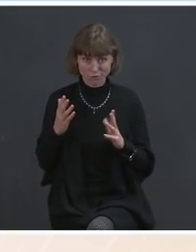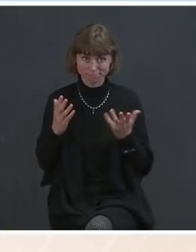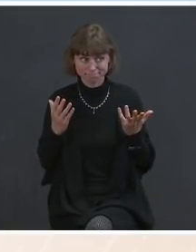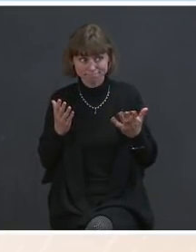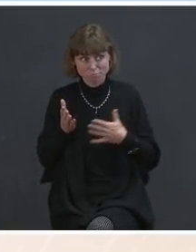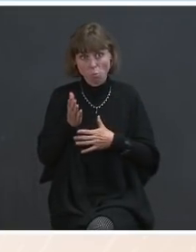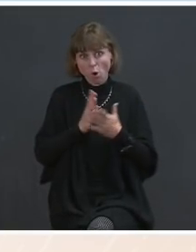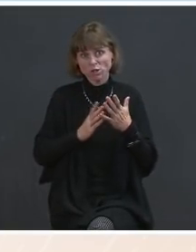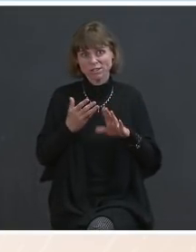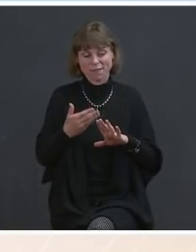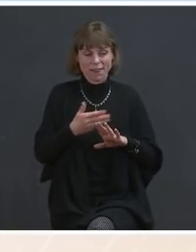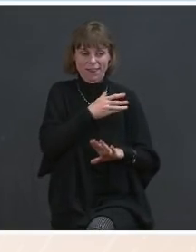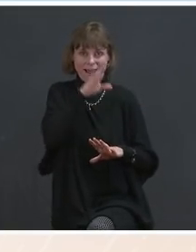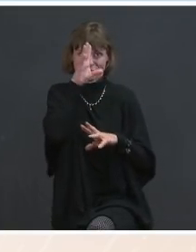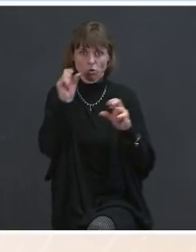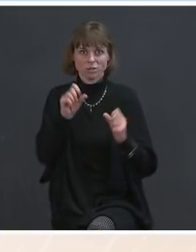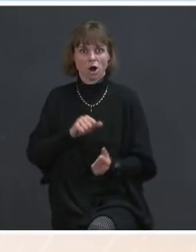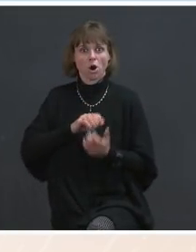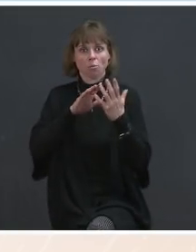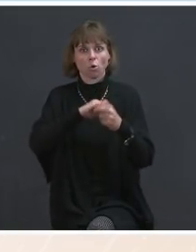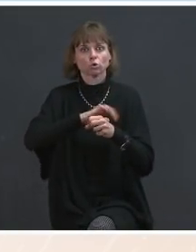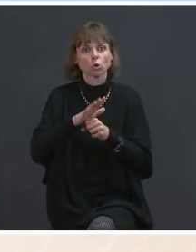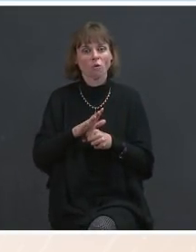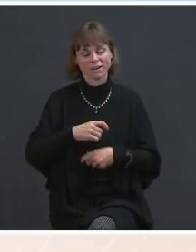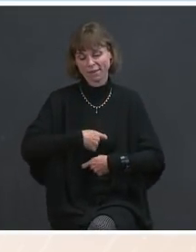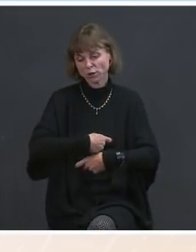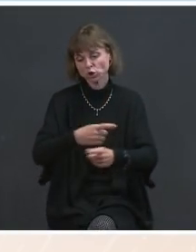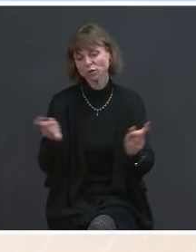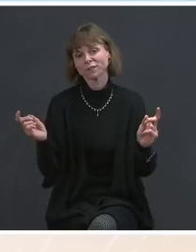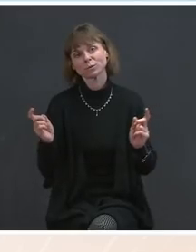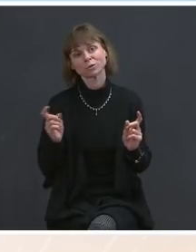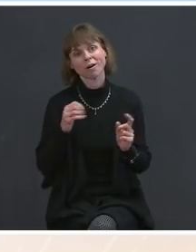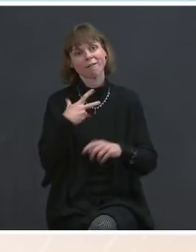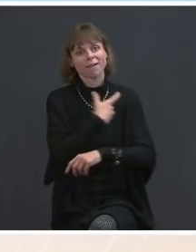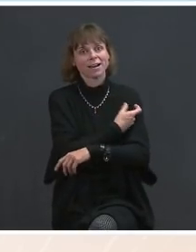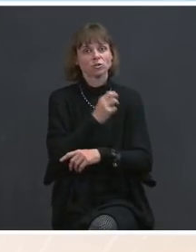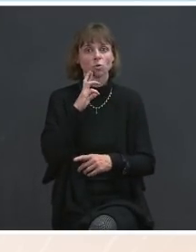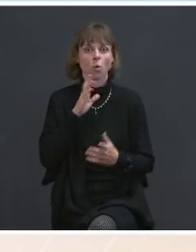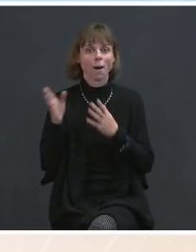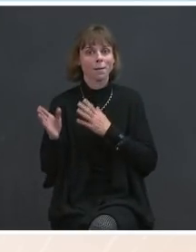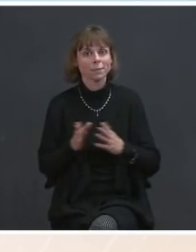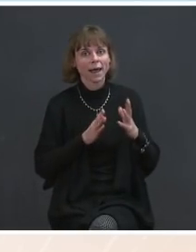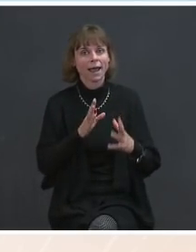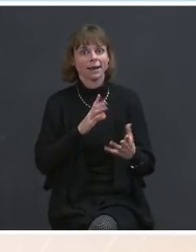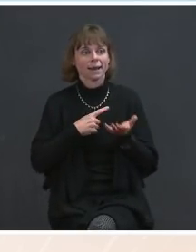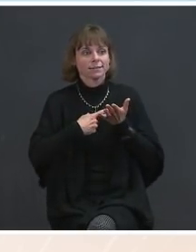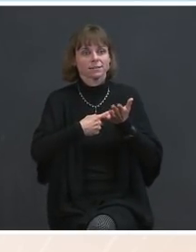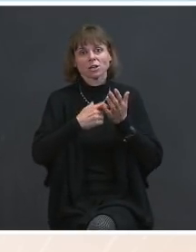approached COVID -- the distribution of vaccines or approached planning and engagement with governors that wasn't working.